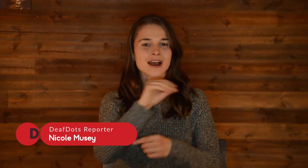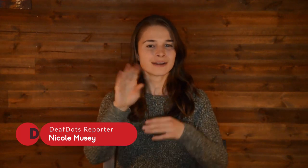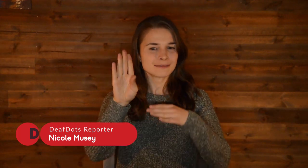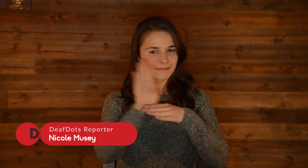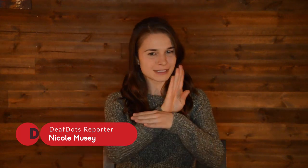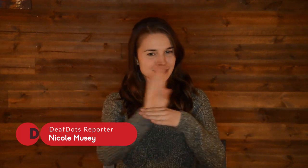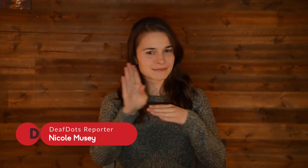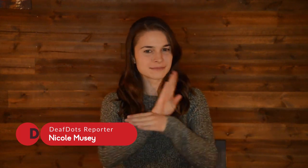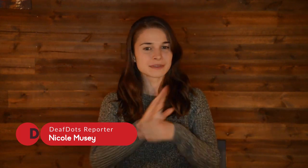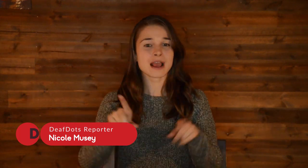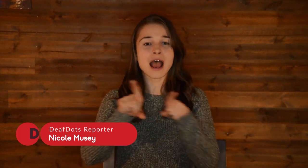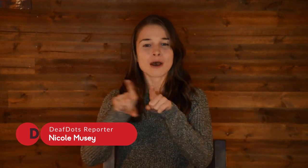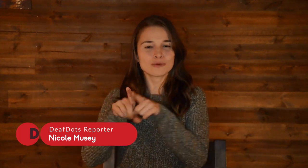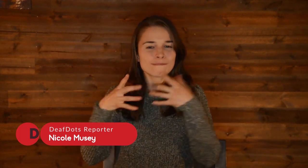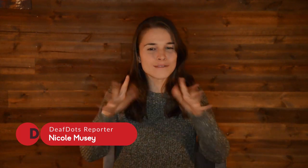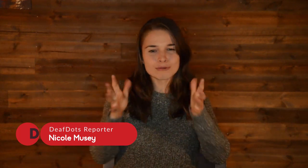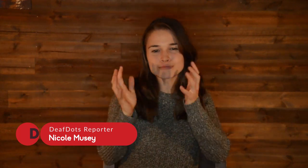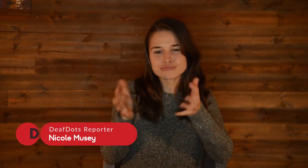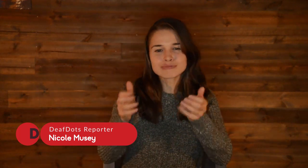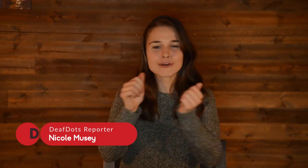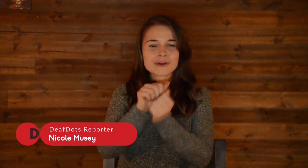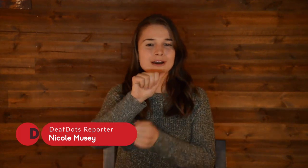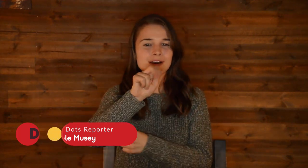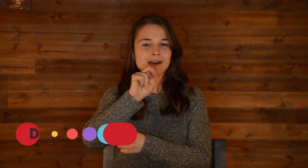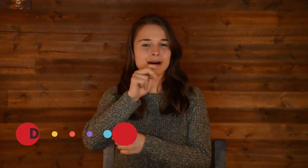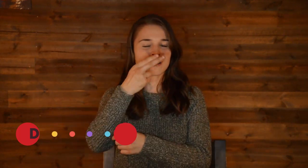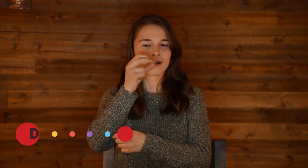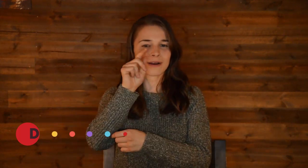different agencies and businesses.